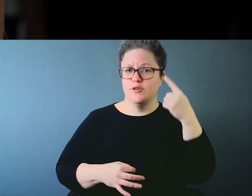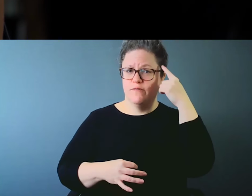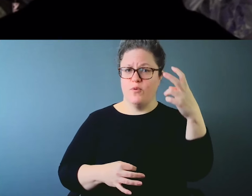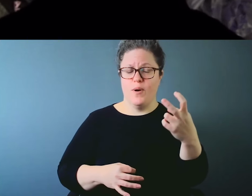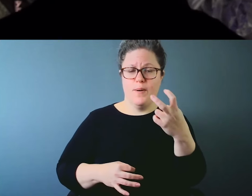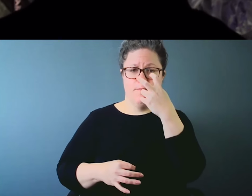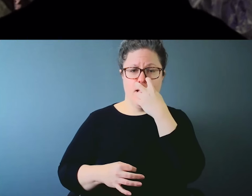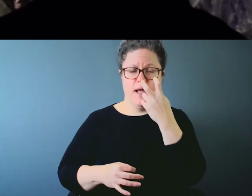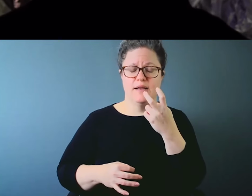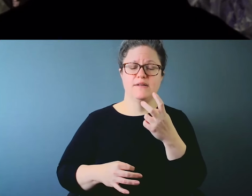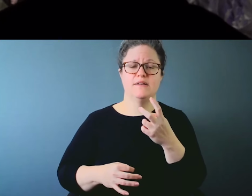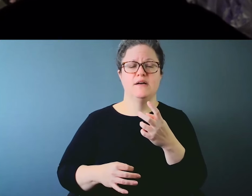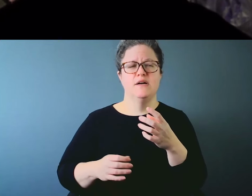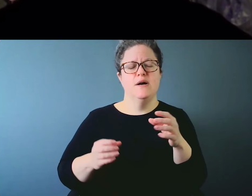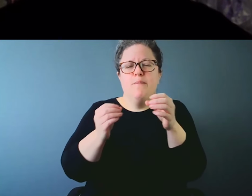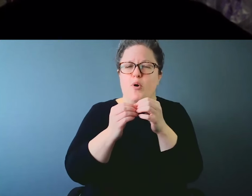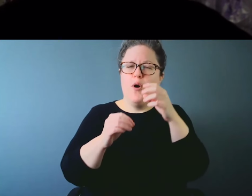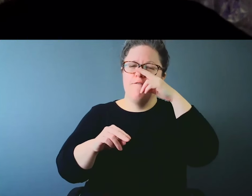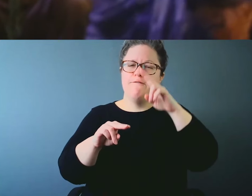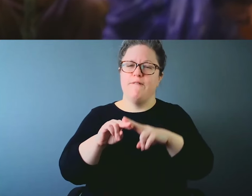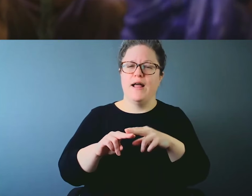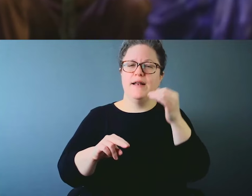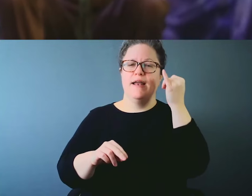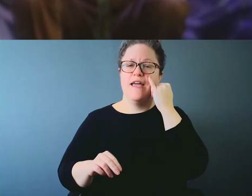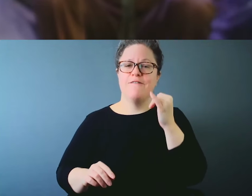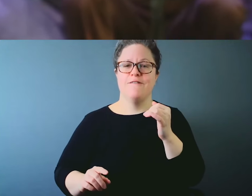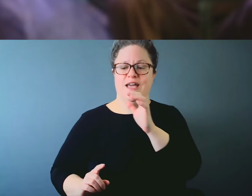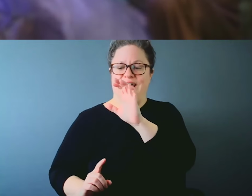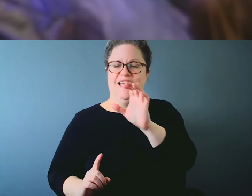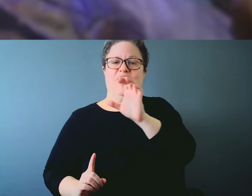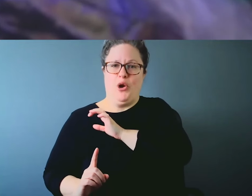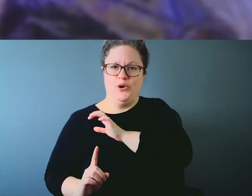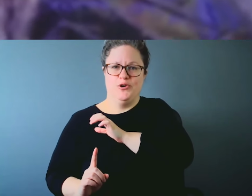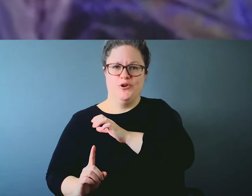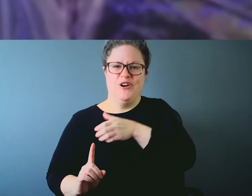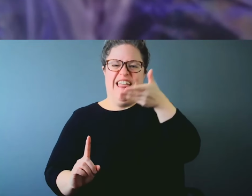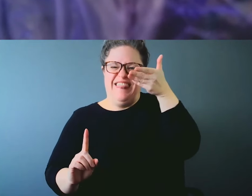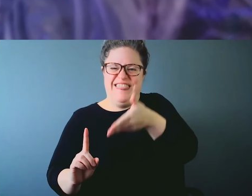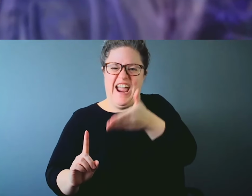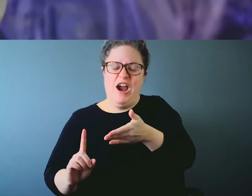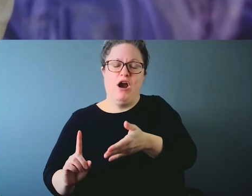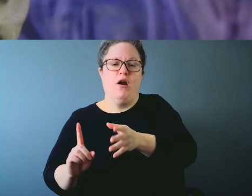a play is happening, it's really kind of more fun and interesting if that person who's doing audio description is live.